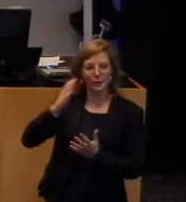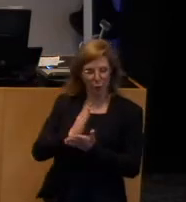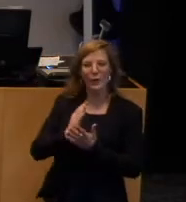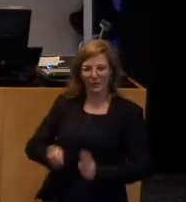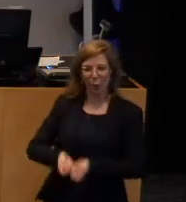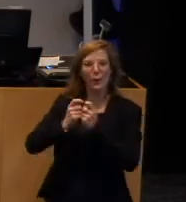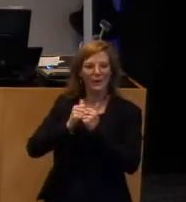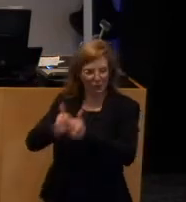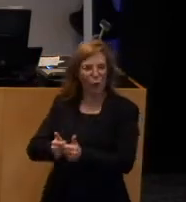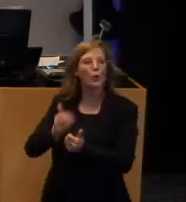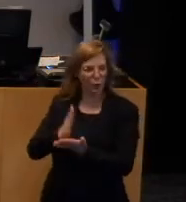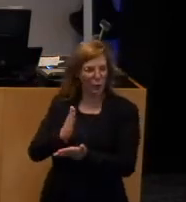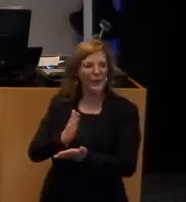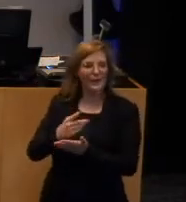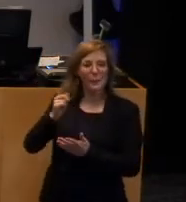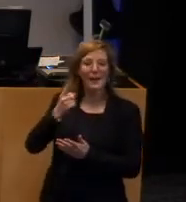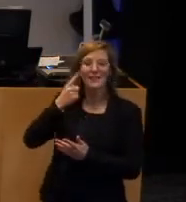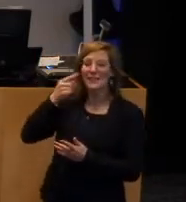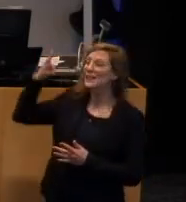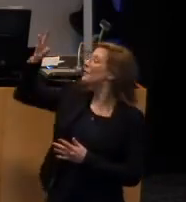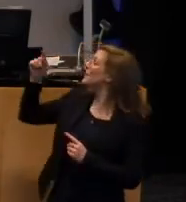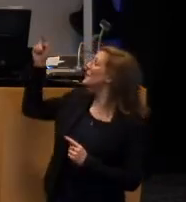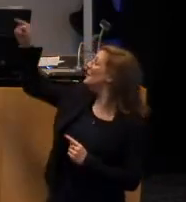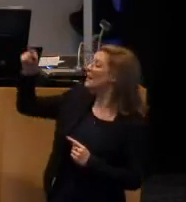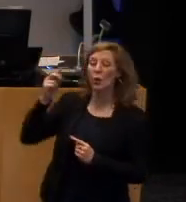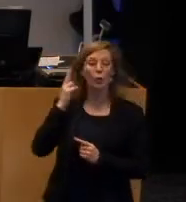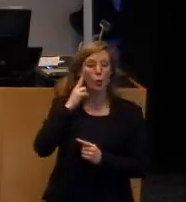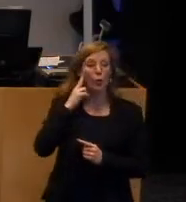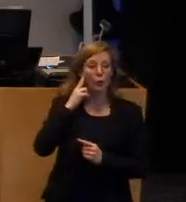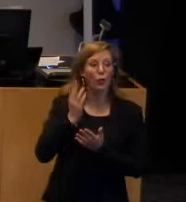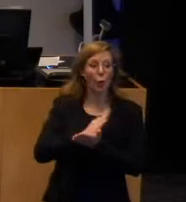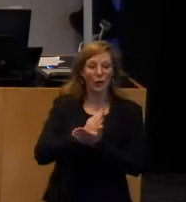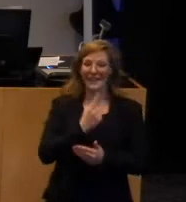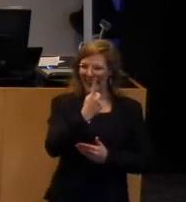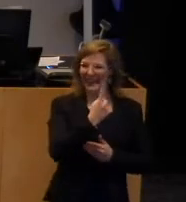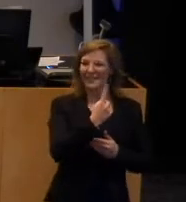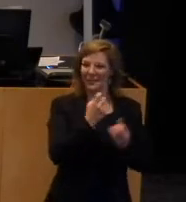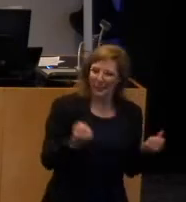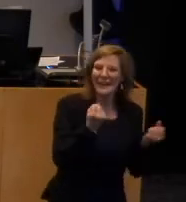whereas for the deaf interpreters, only one deaf Interpreter was in-training at the time of the research.